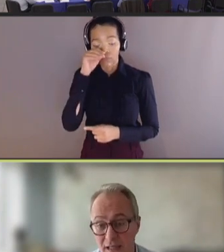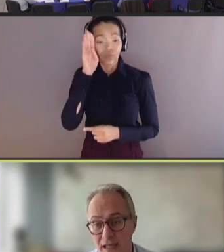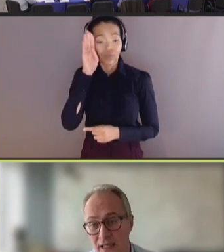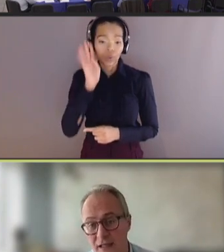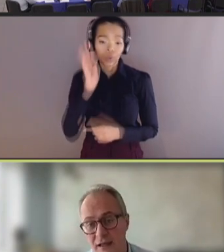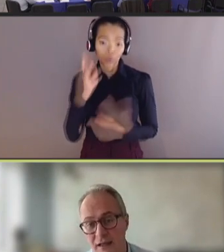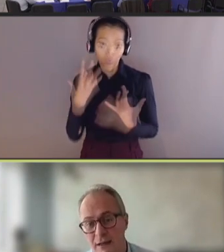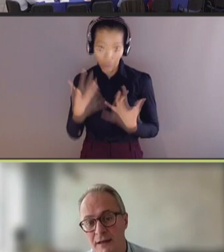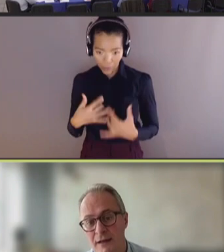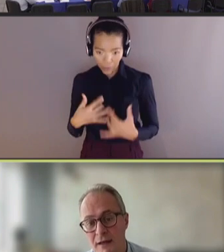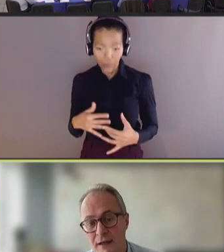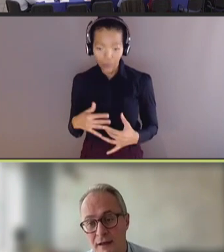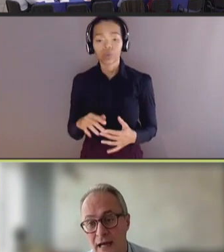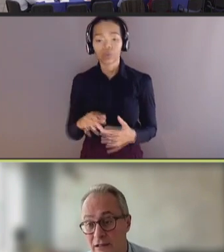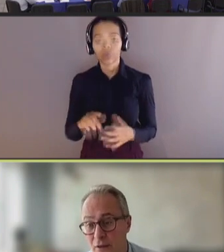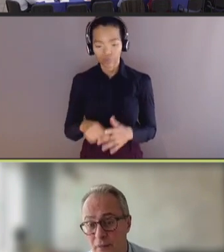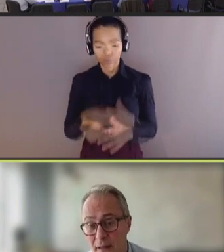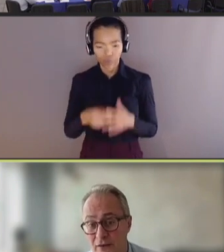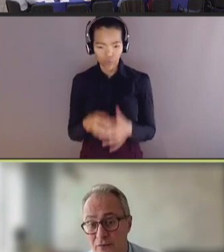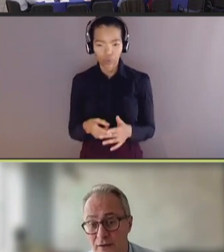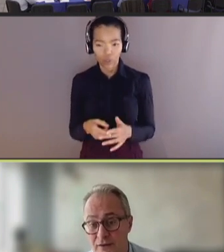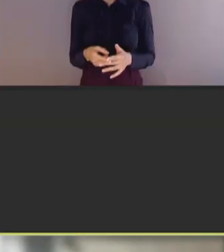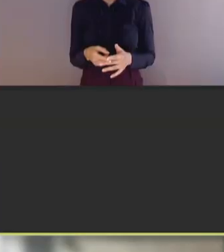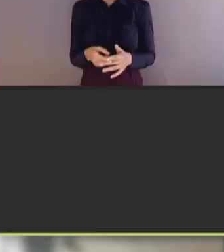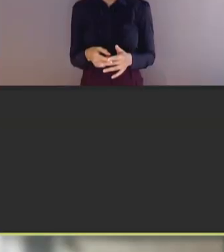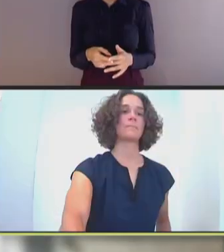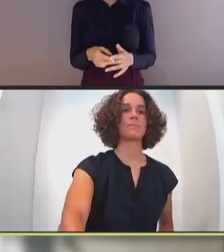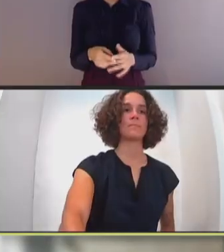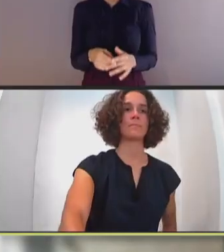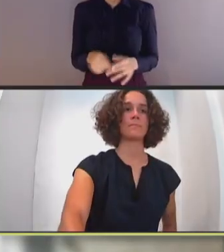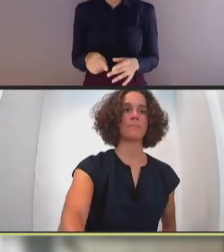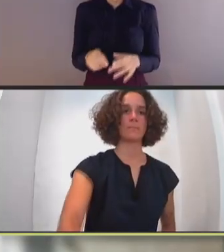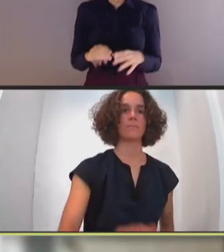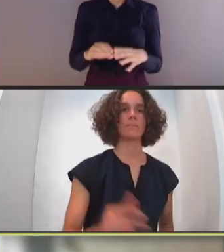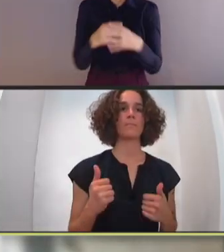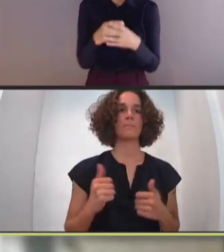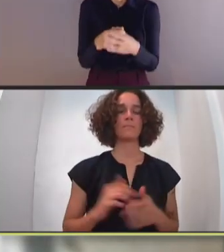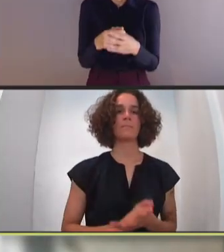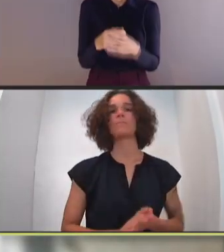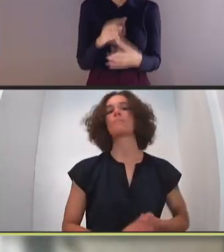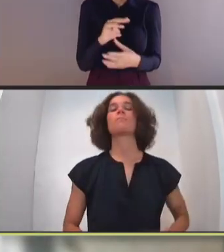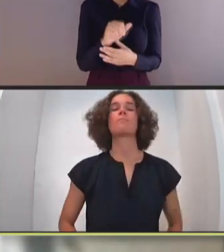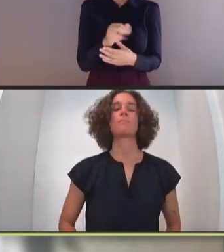beginning, alveolar macrophages, which are the immune cells sitting in the lower part of the